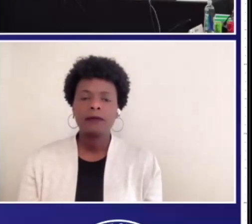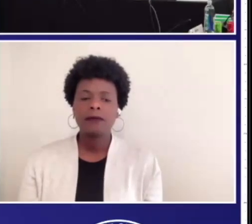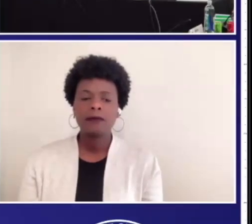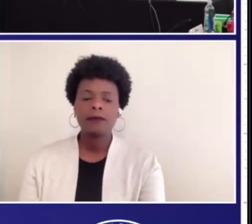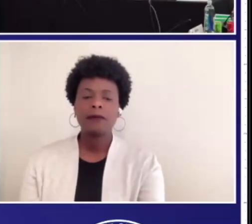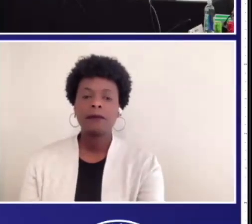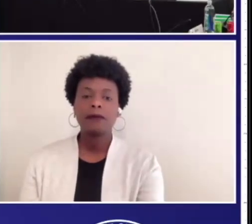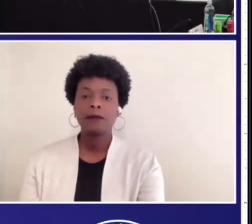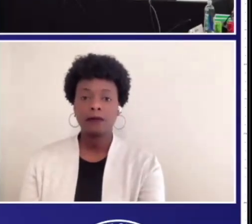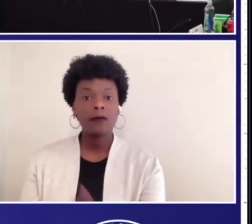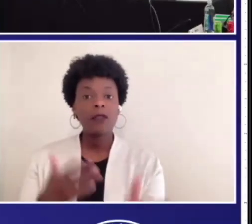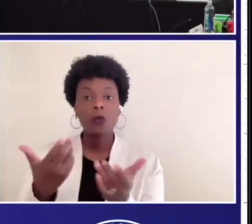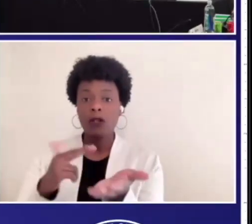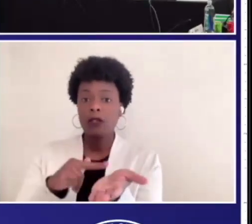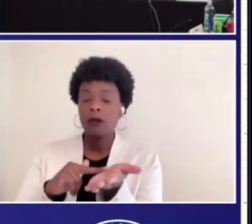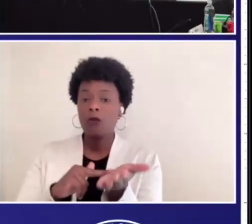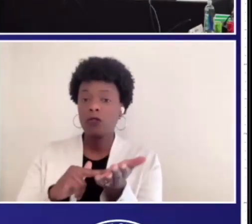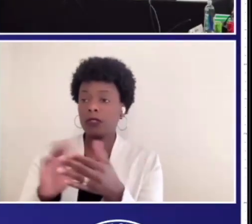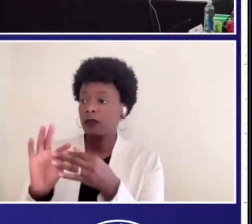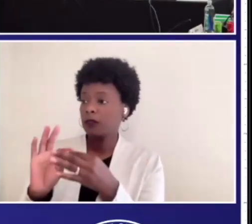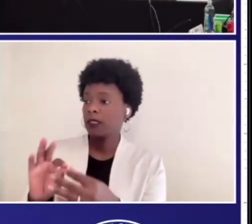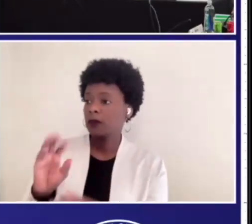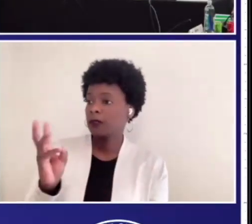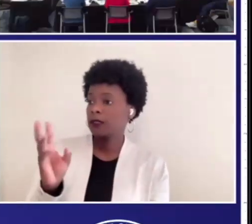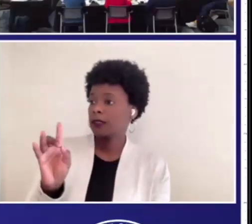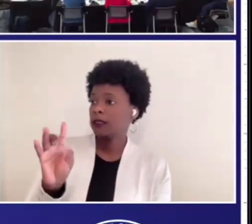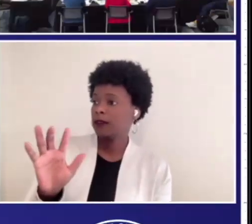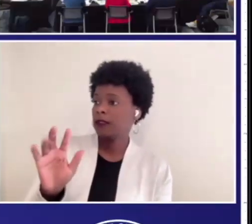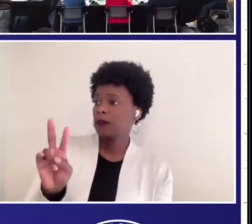So you would like a pulse check on 685.203 changes?